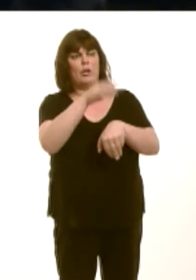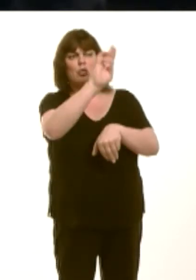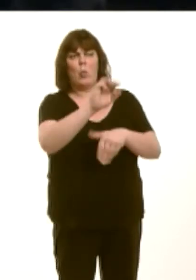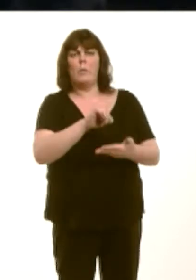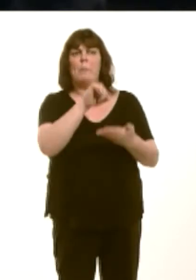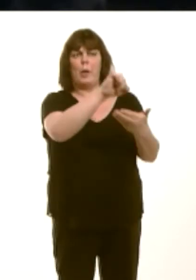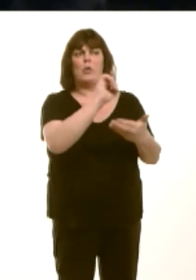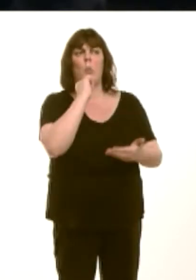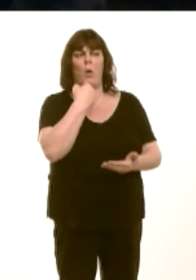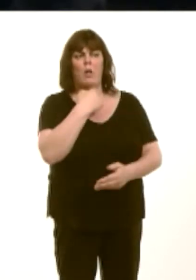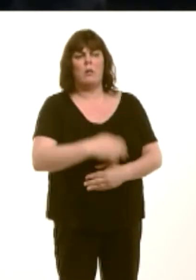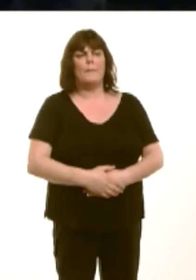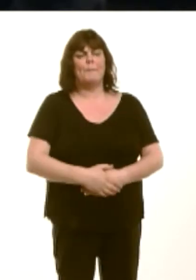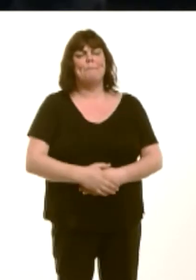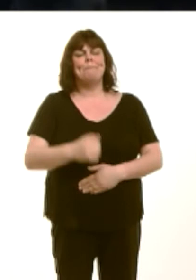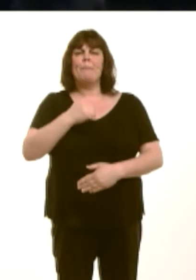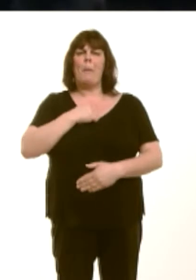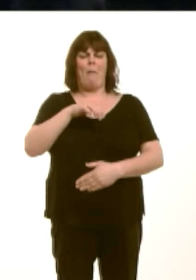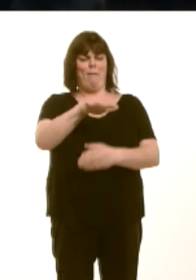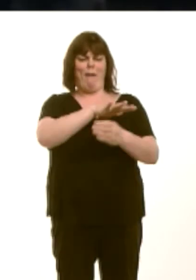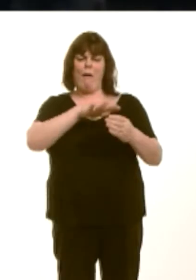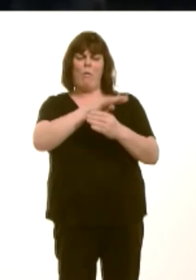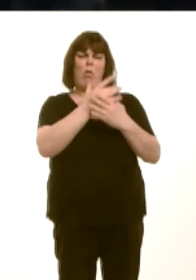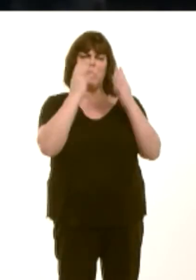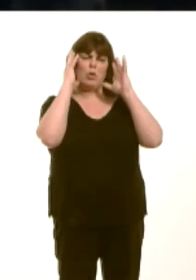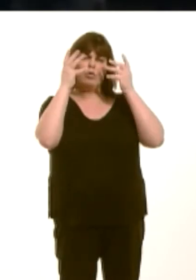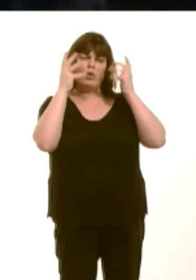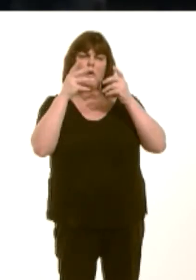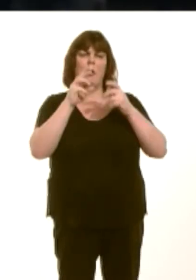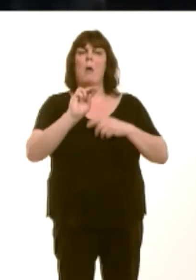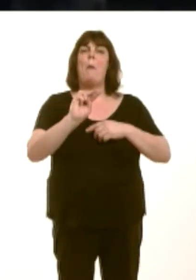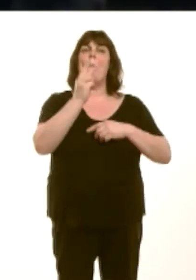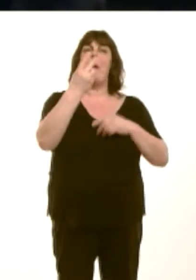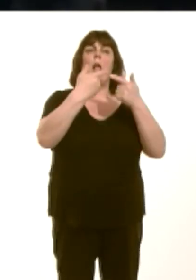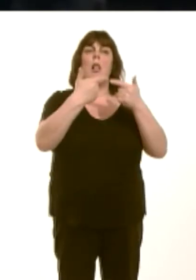There is some concern in my constituency that the provision of bilingual education will